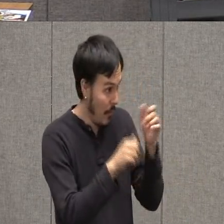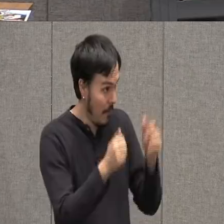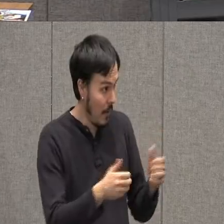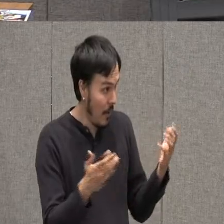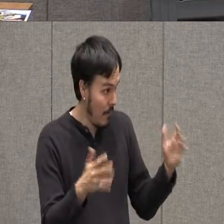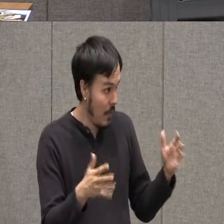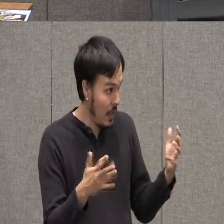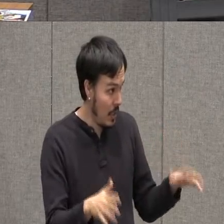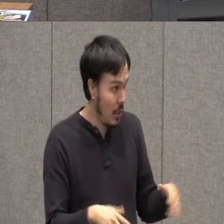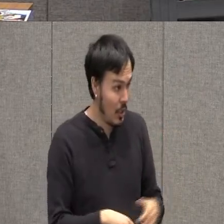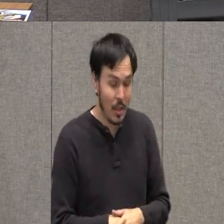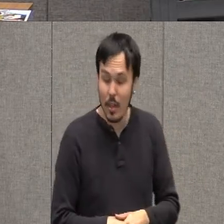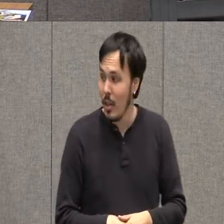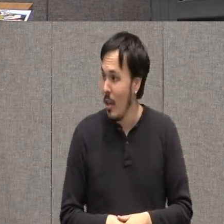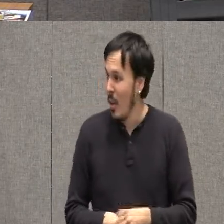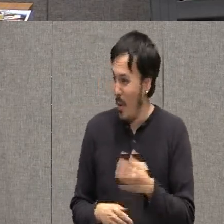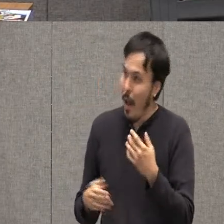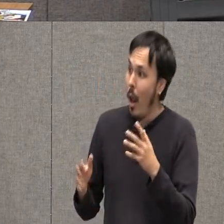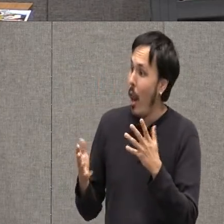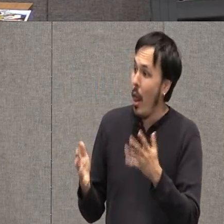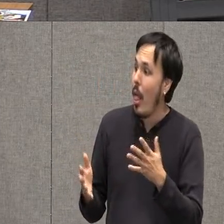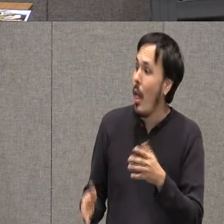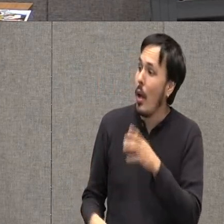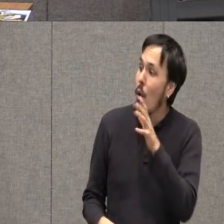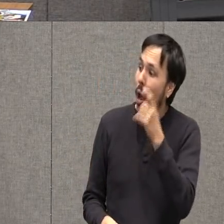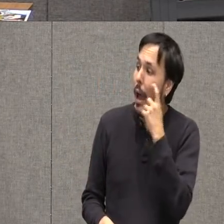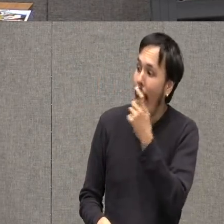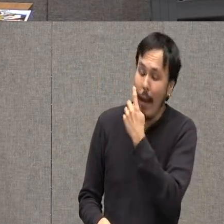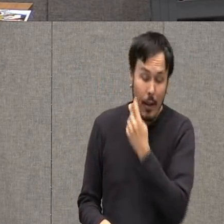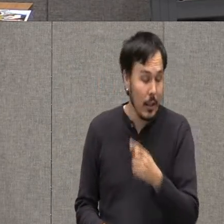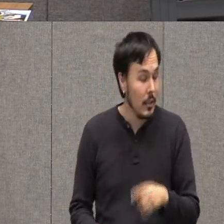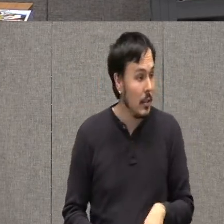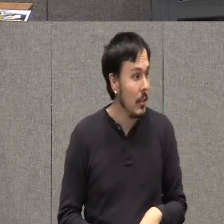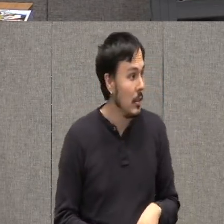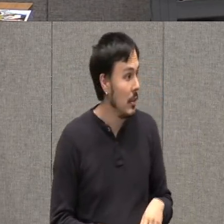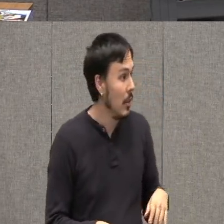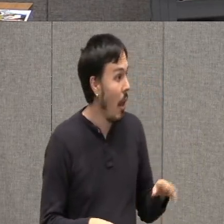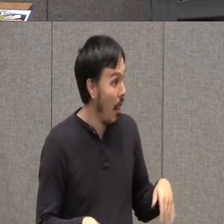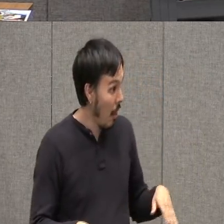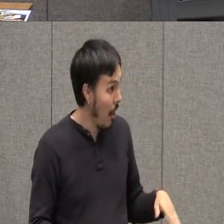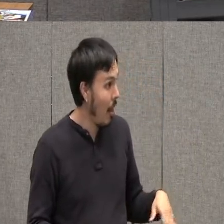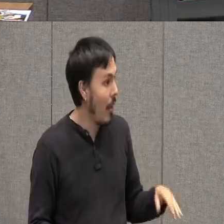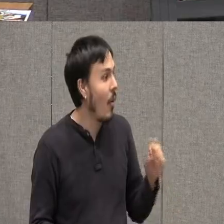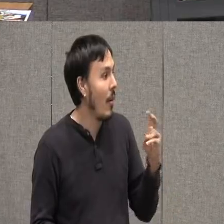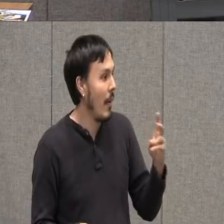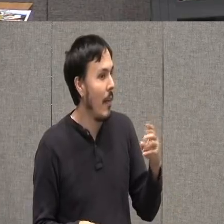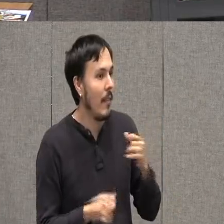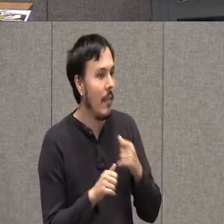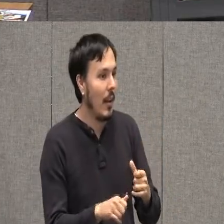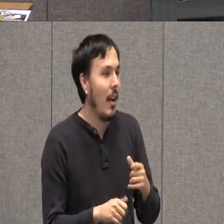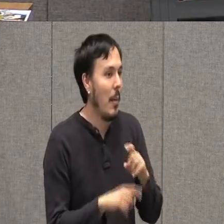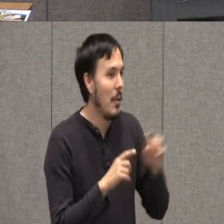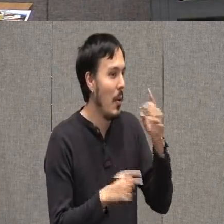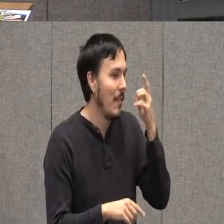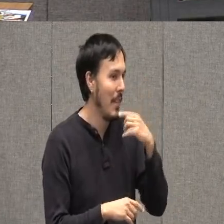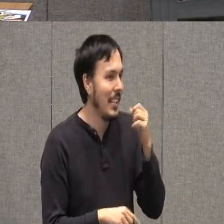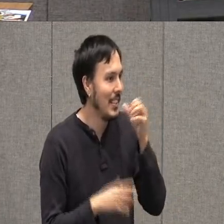Oh, so you're working on the face? Yeah. Fantastic. Okay, I'm done. Except for your face isn't done.